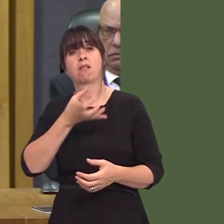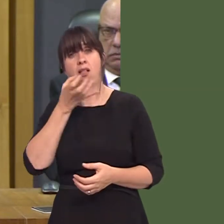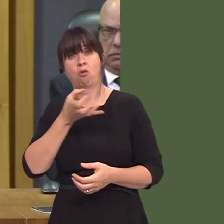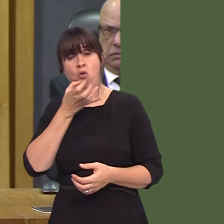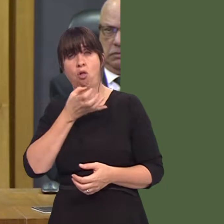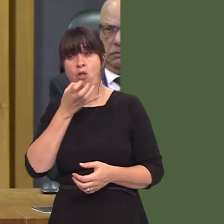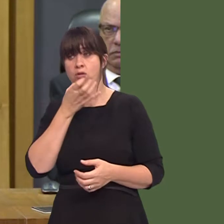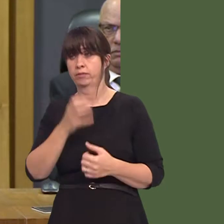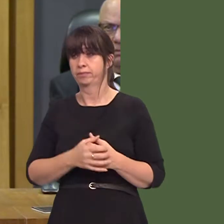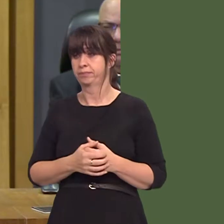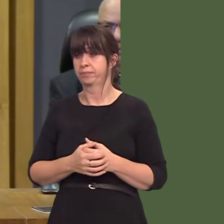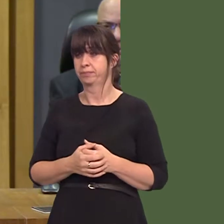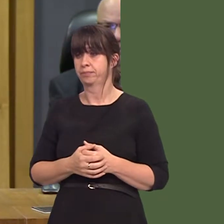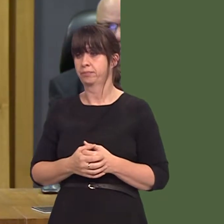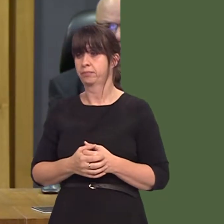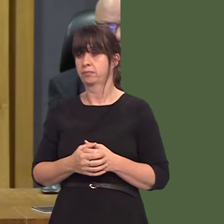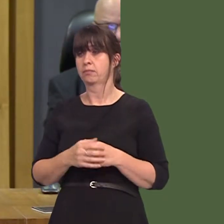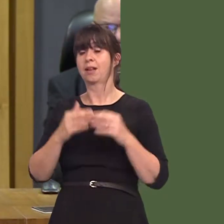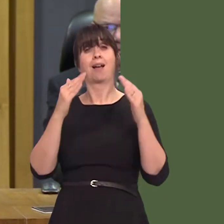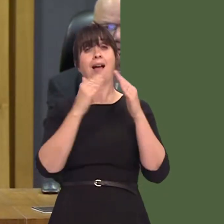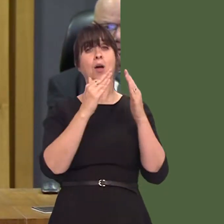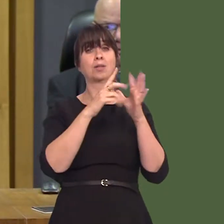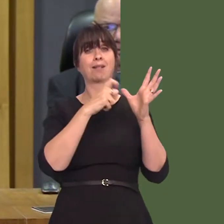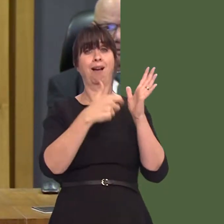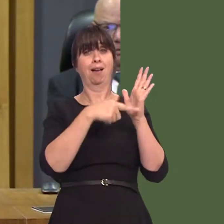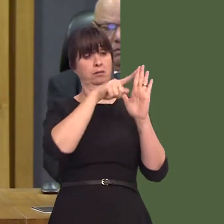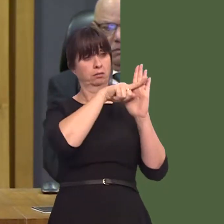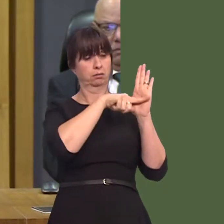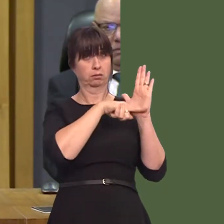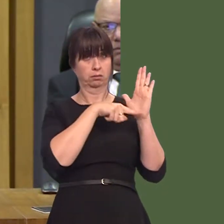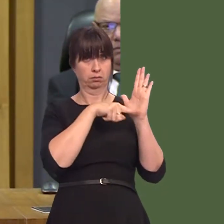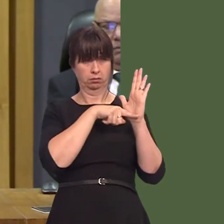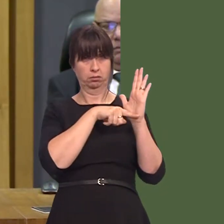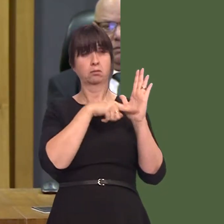Weíve heard that the Housing (Wales) Act 2014 does place an emphasis on preventing homelessness.